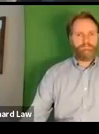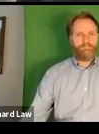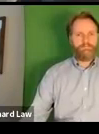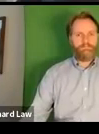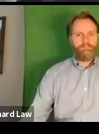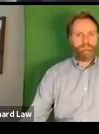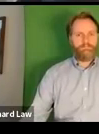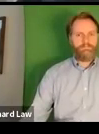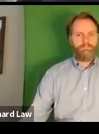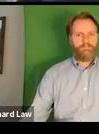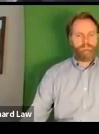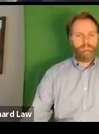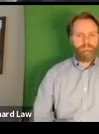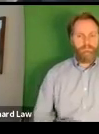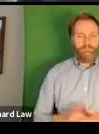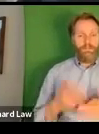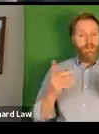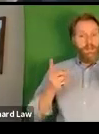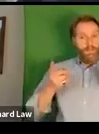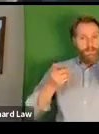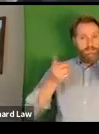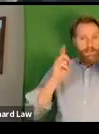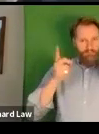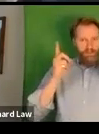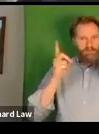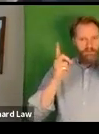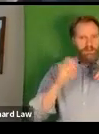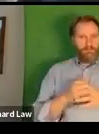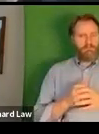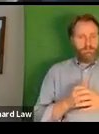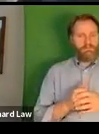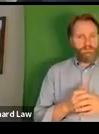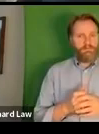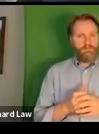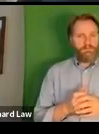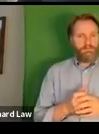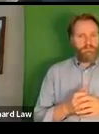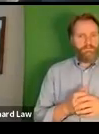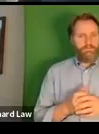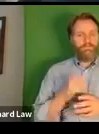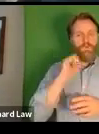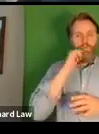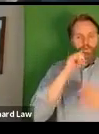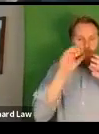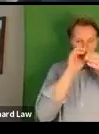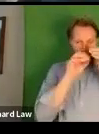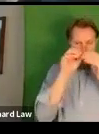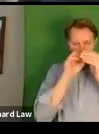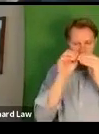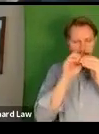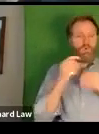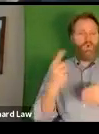working out the individuals who are in the key worker status and they